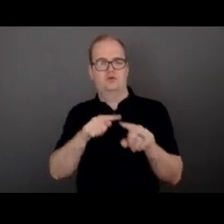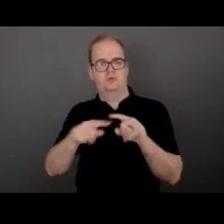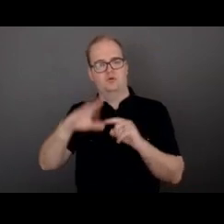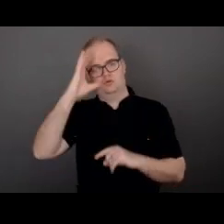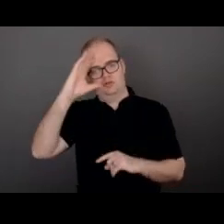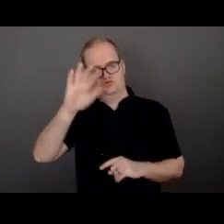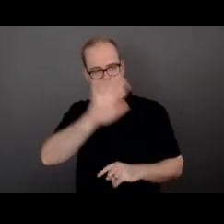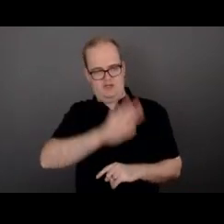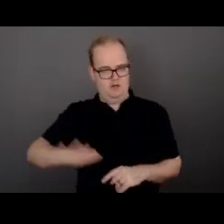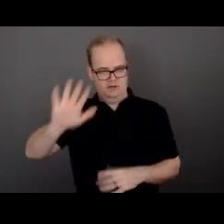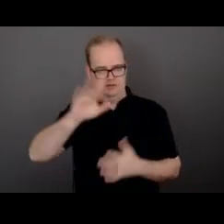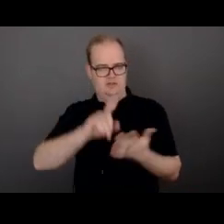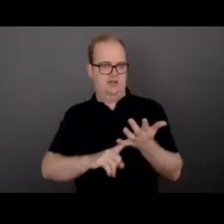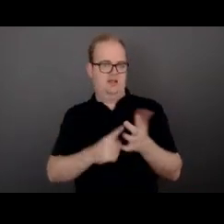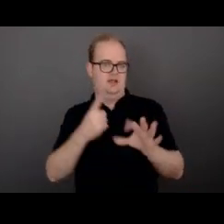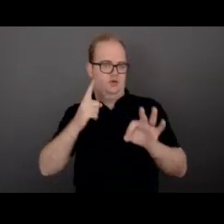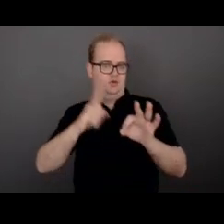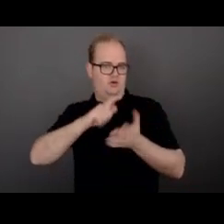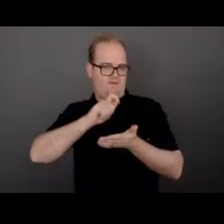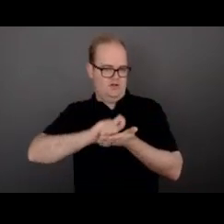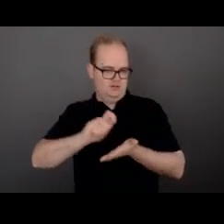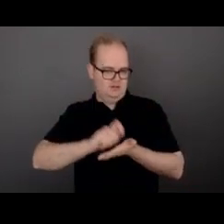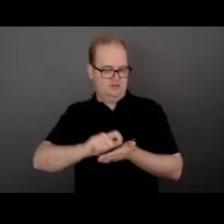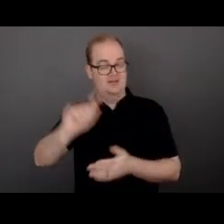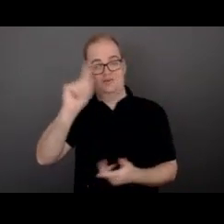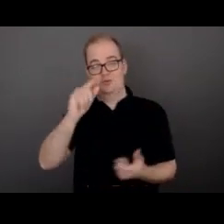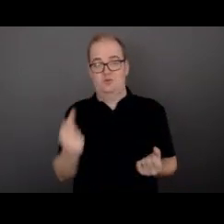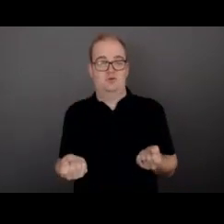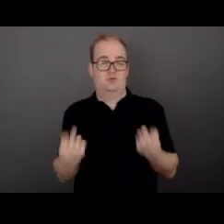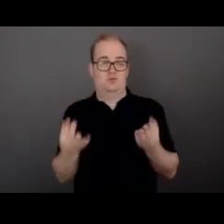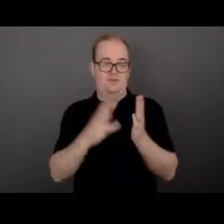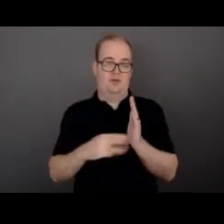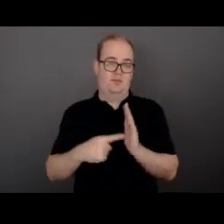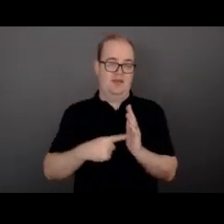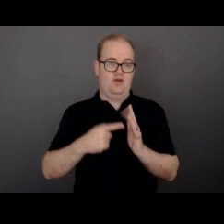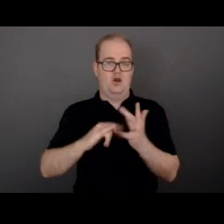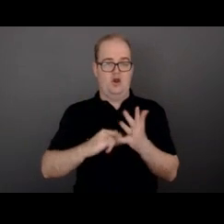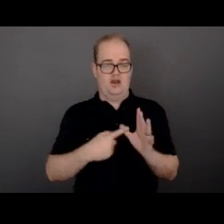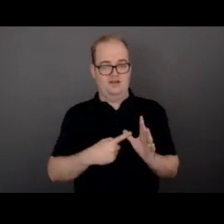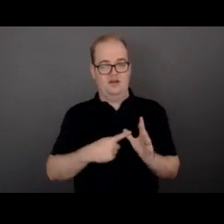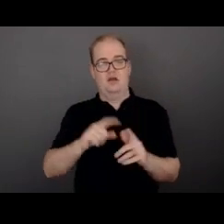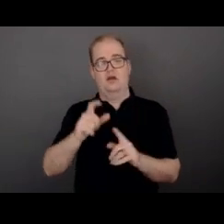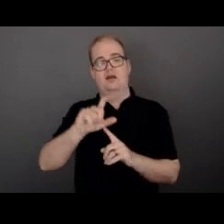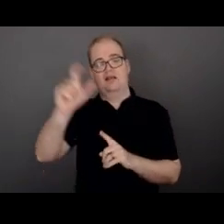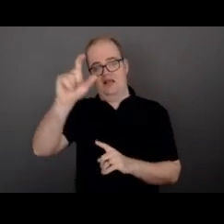We just don't currently have one set up in Mount Isa, Cairns, Rockhampton or Inala and